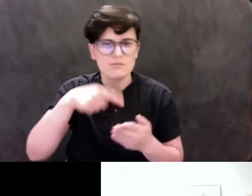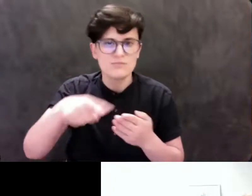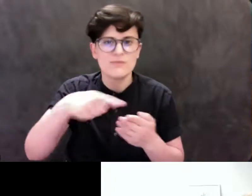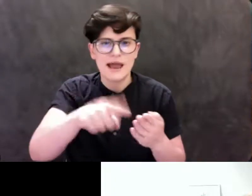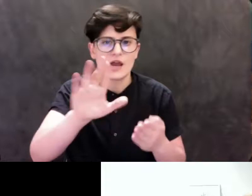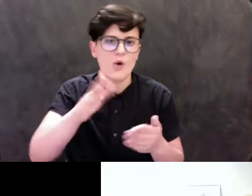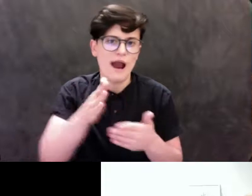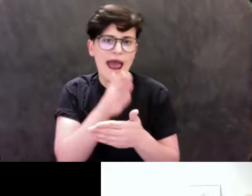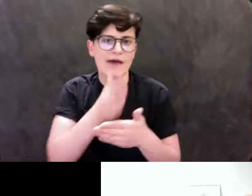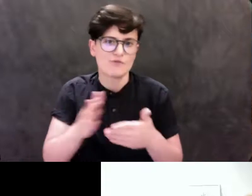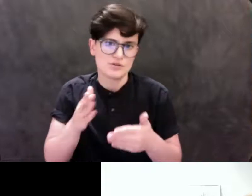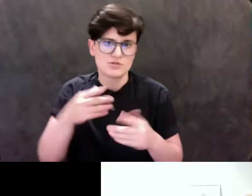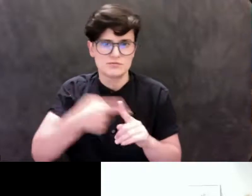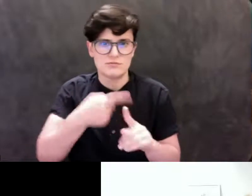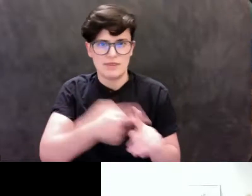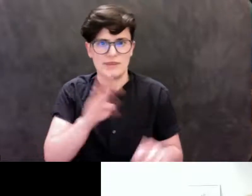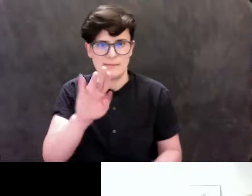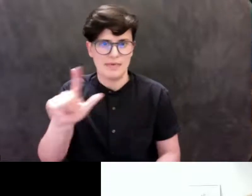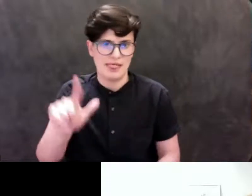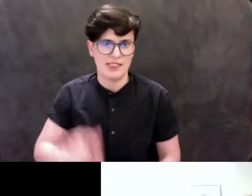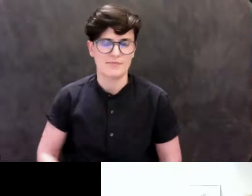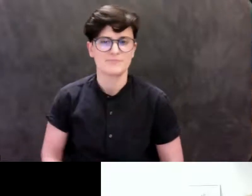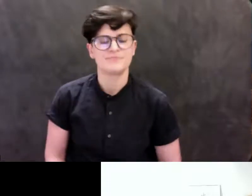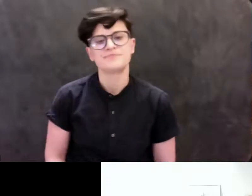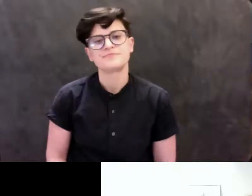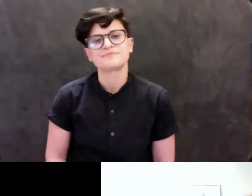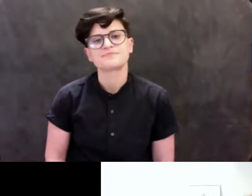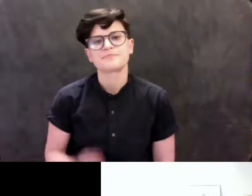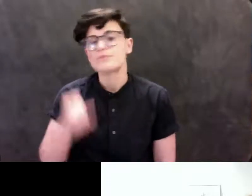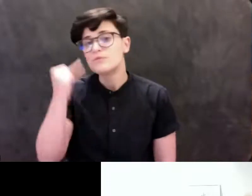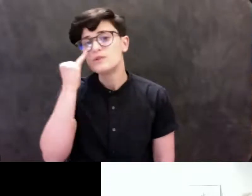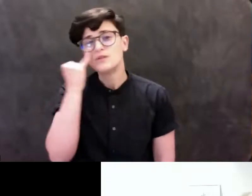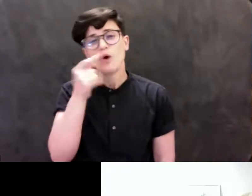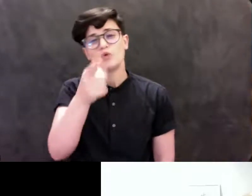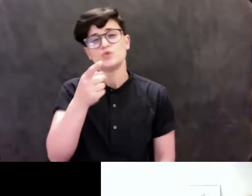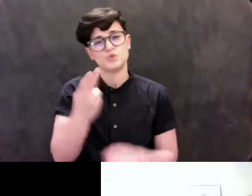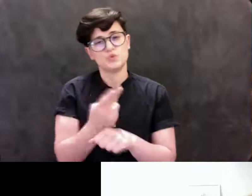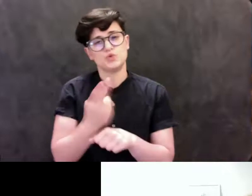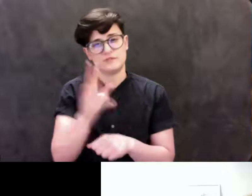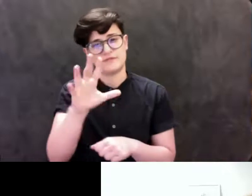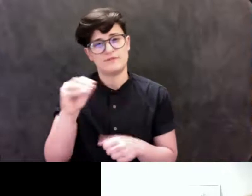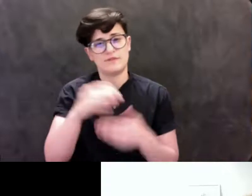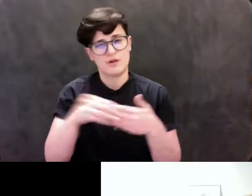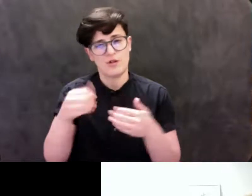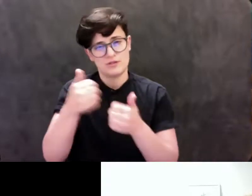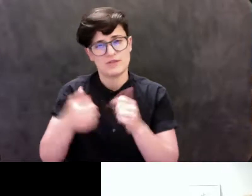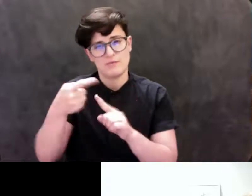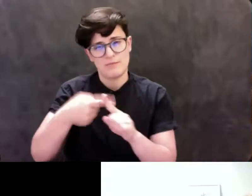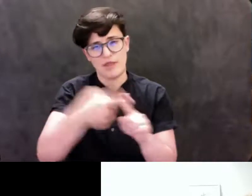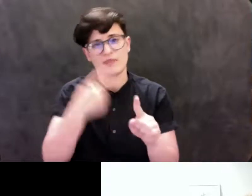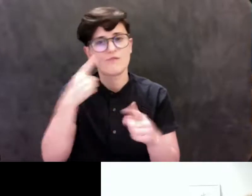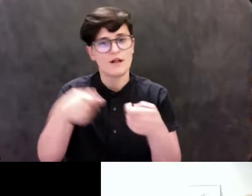If you use $50 every month in electric service, that will be your new bill.